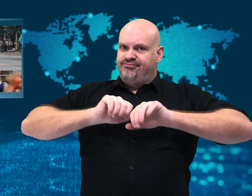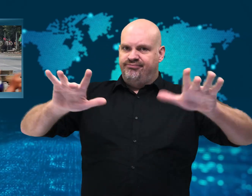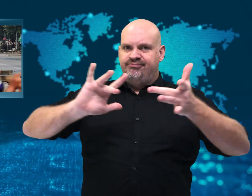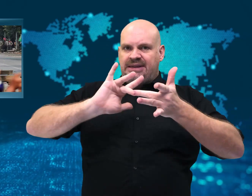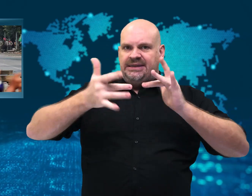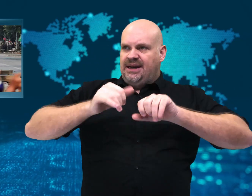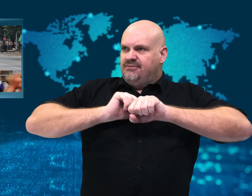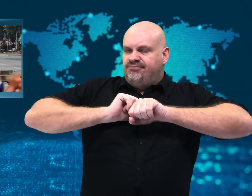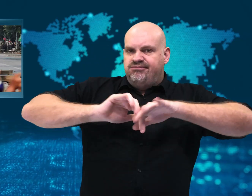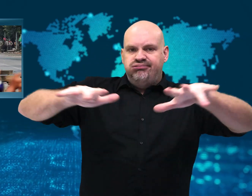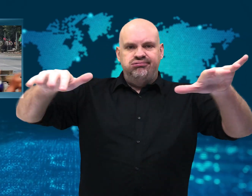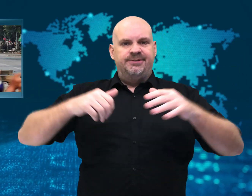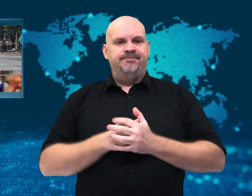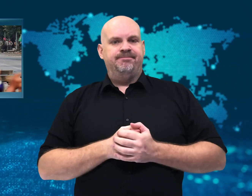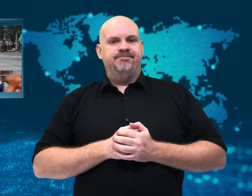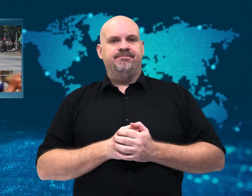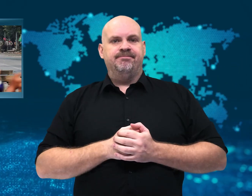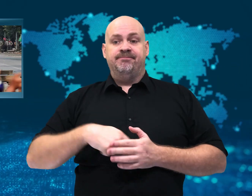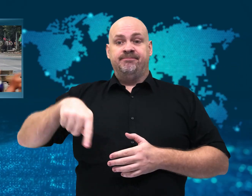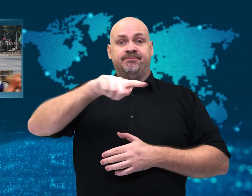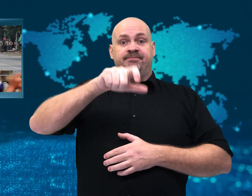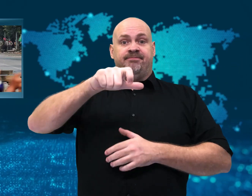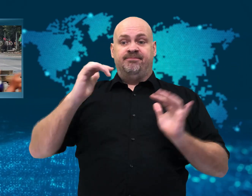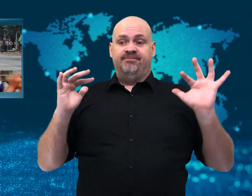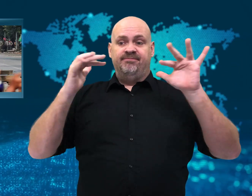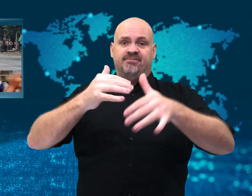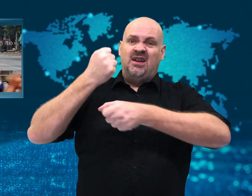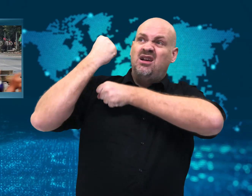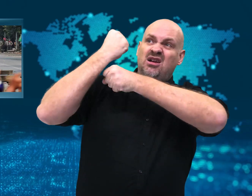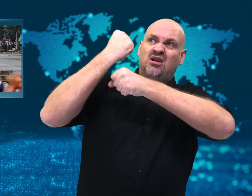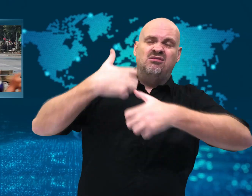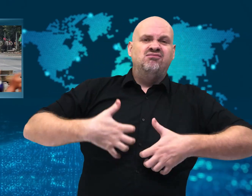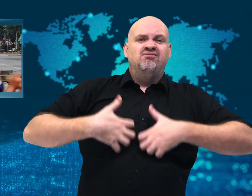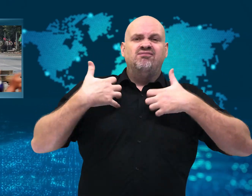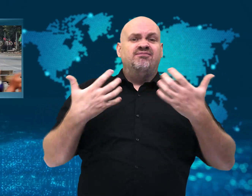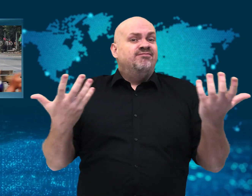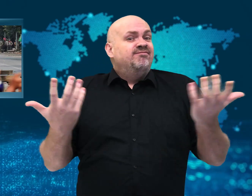Photos and videos were posted online showing the